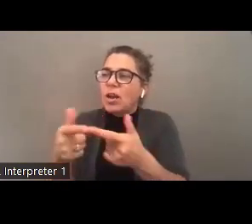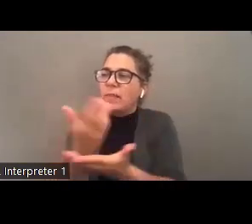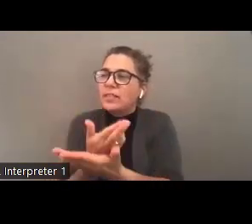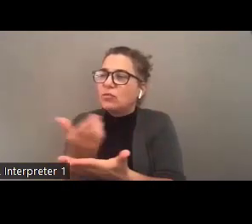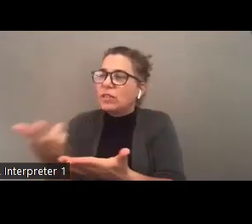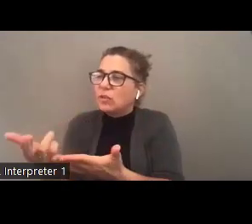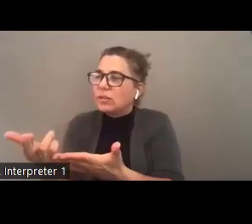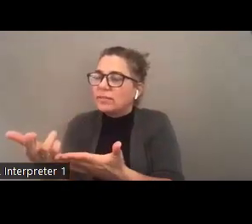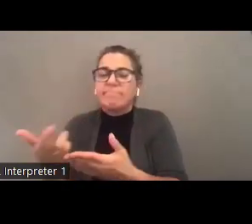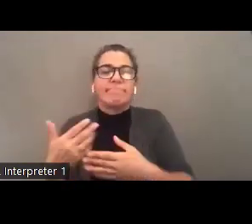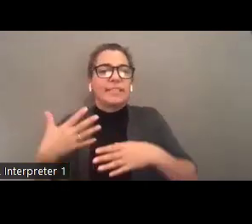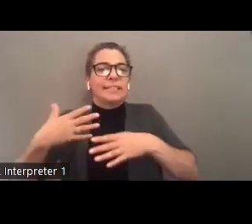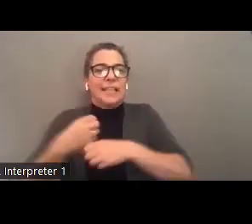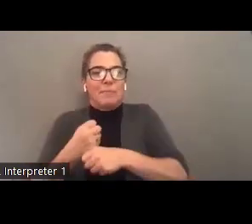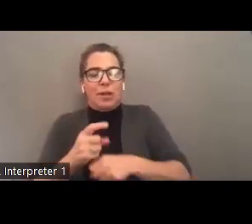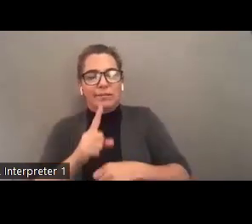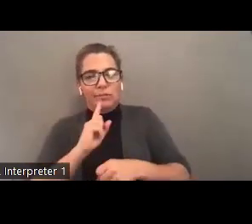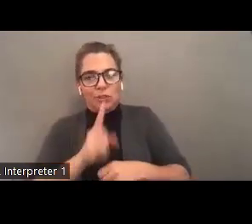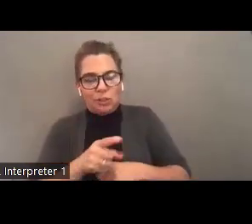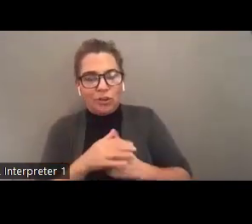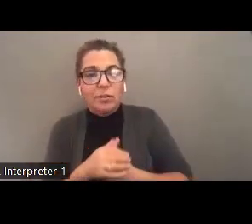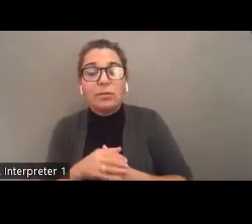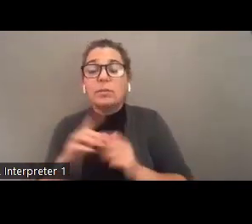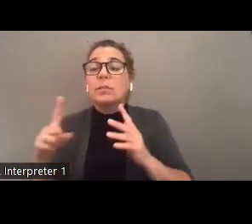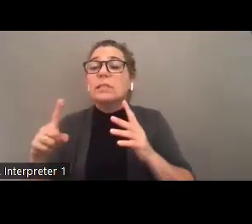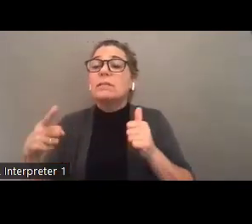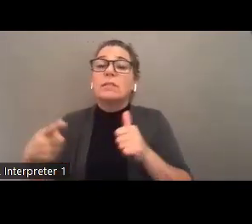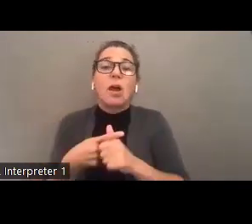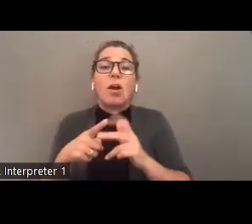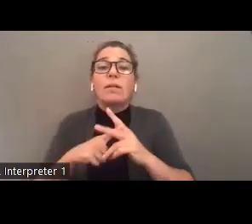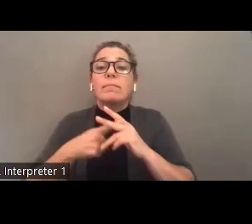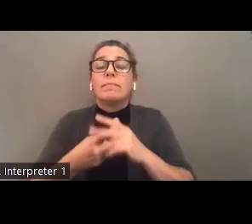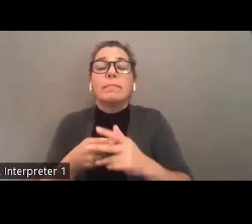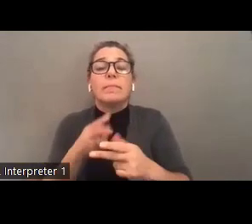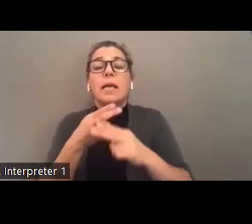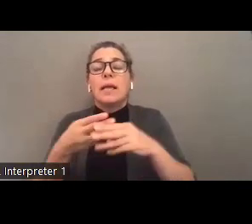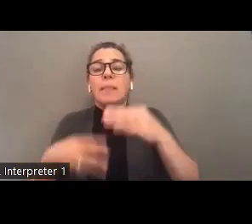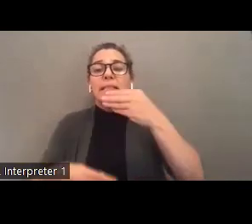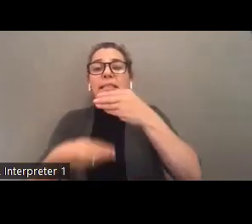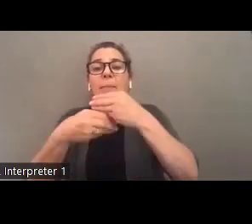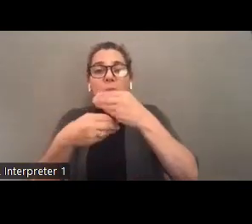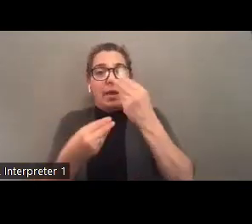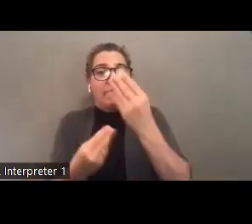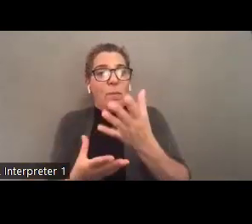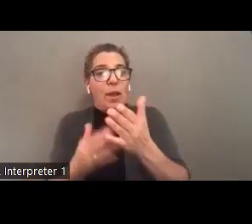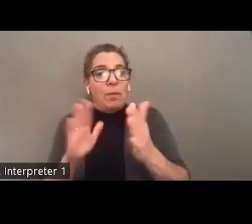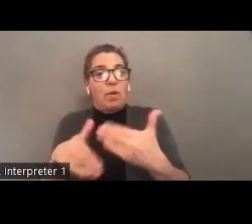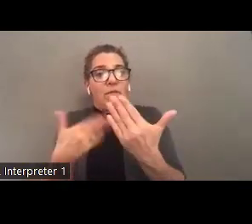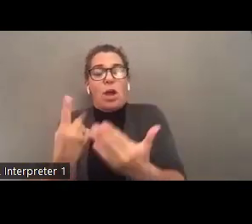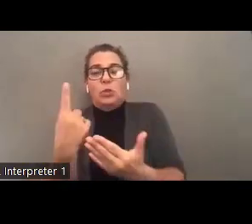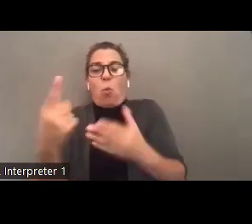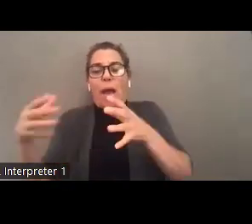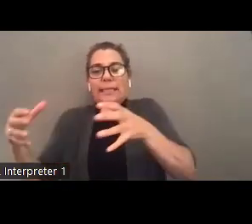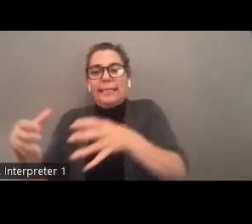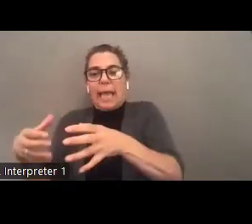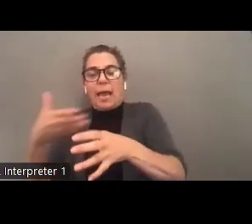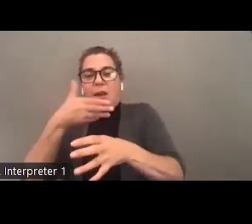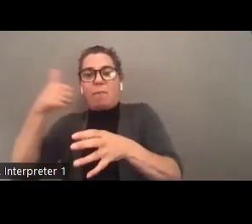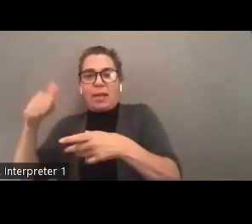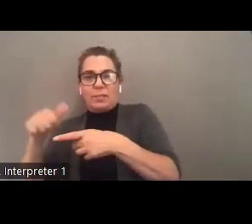Taunton Paine: Sure. So I want to start by mentioning that the supplemental information provides one set of best practices and acknowledges